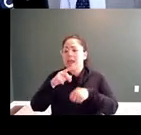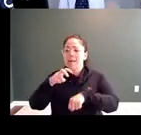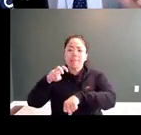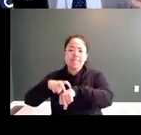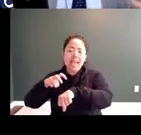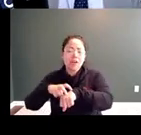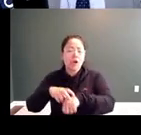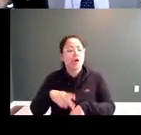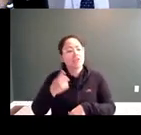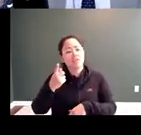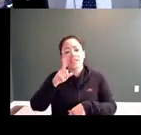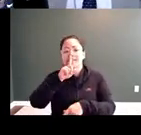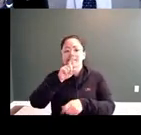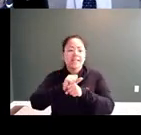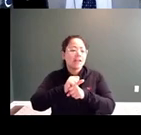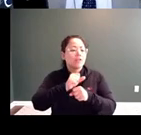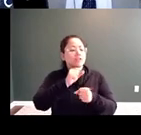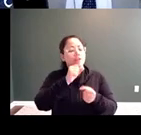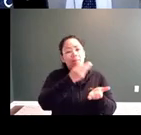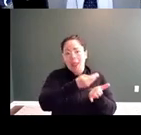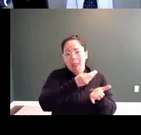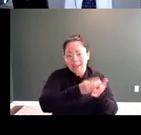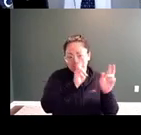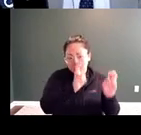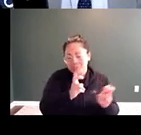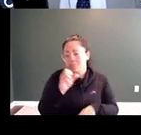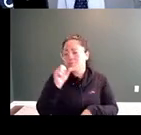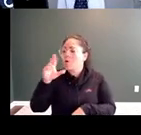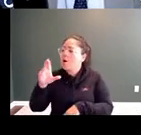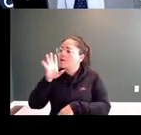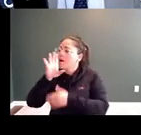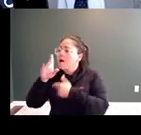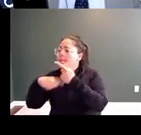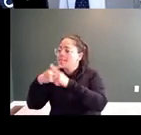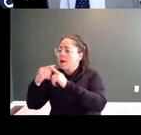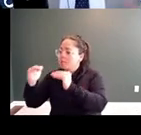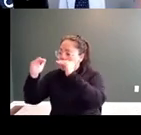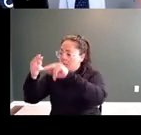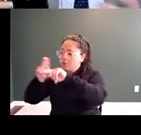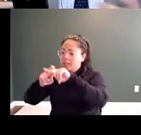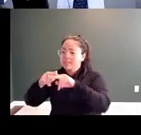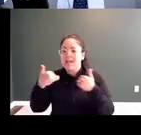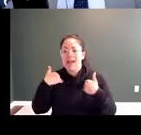switch out with potatoes with promotion increase. And to have someone say, you know what?